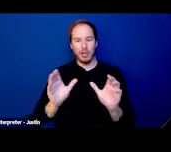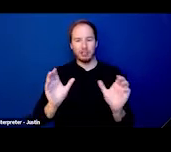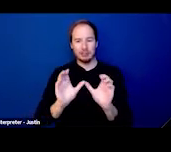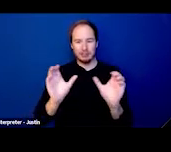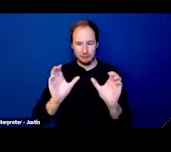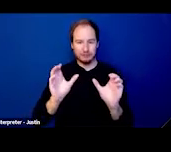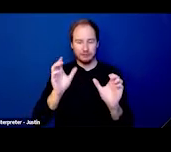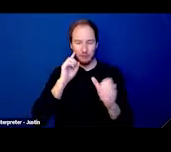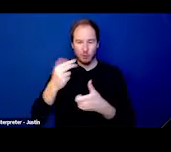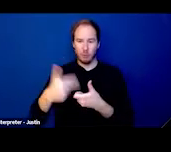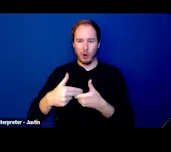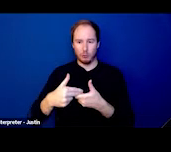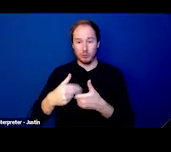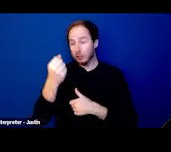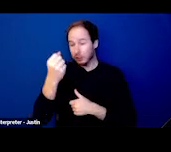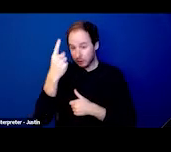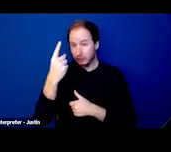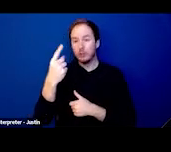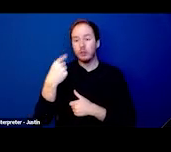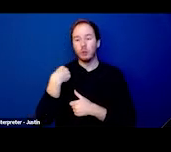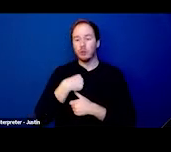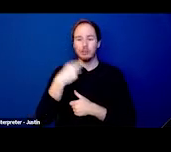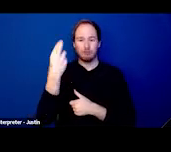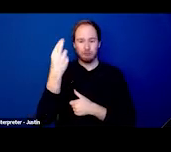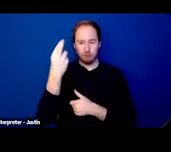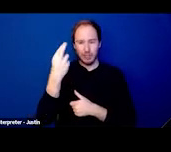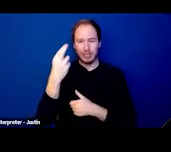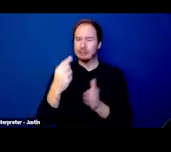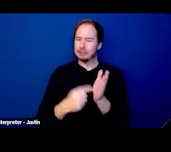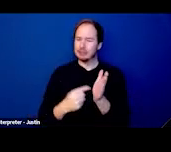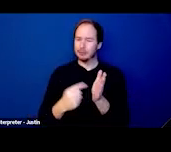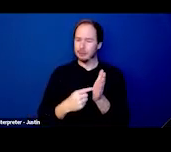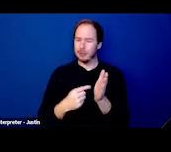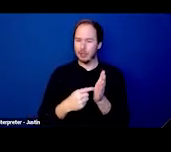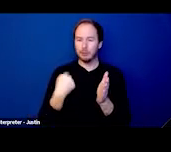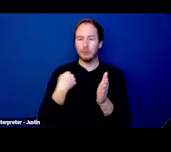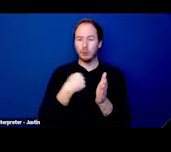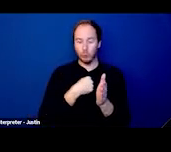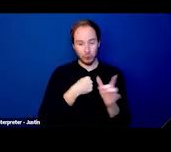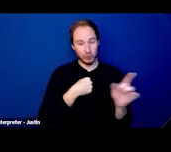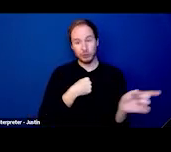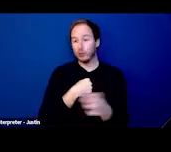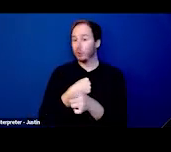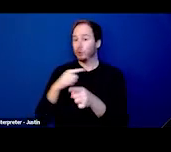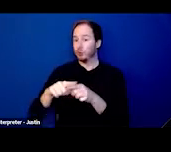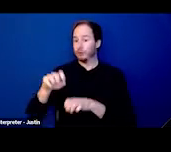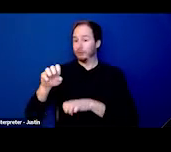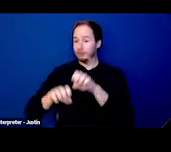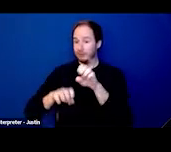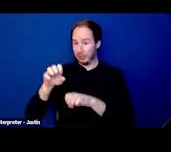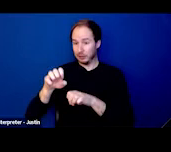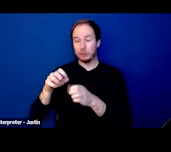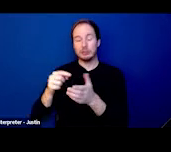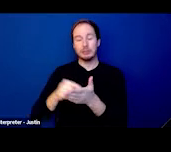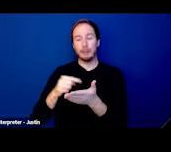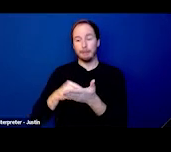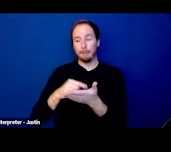Just a note on that, we have found that sometimes if you go right to that evaluation, it might say that the website is down.